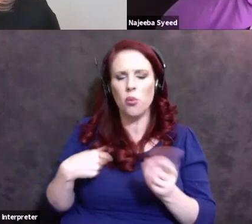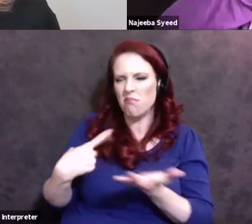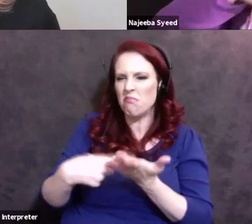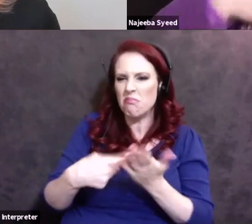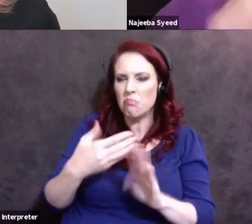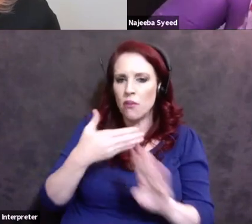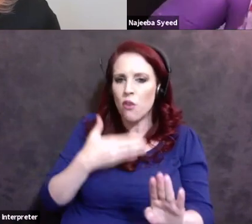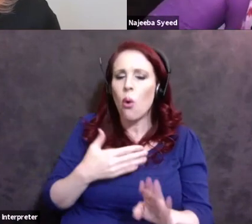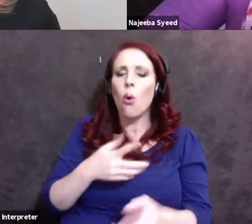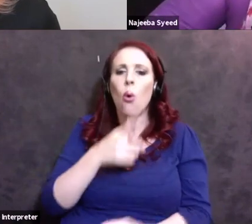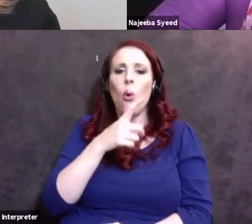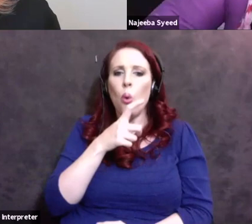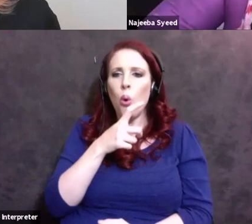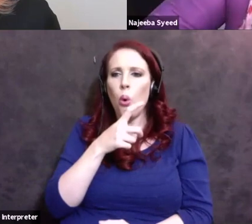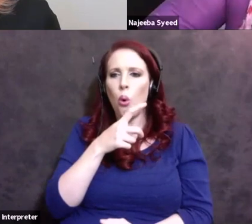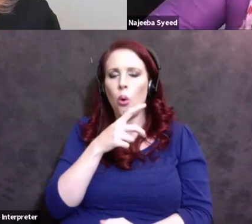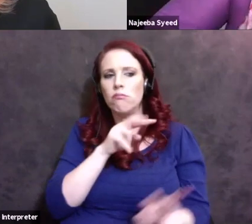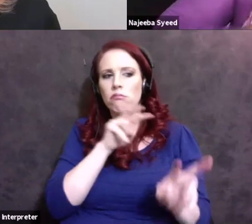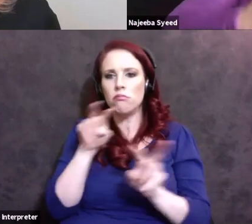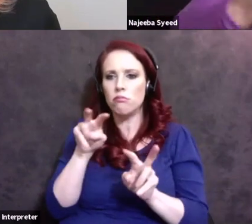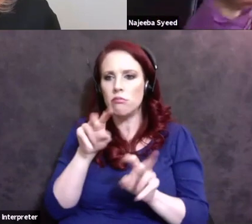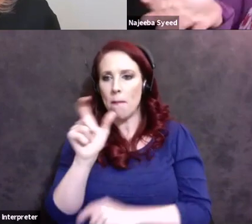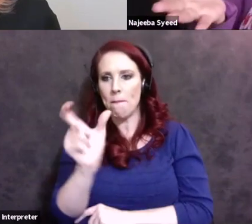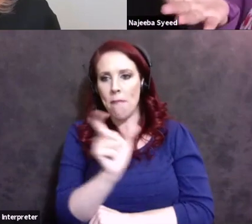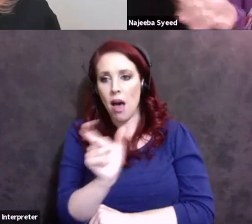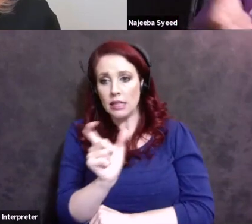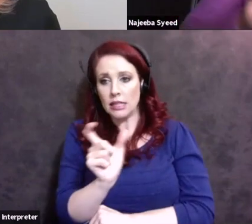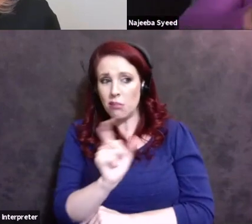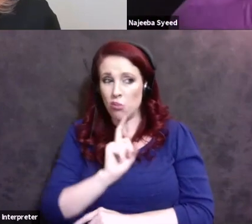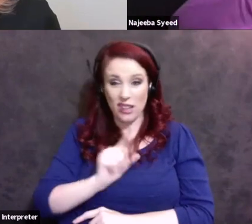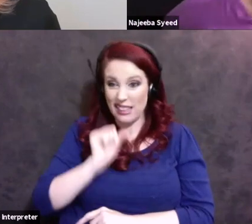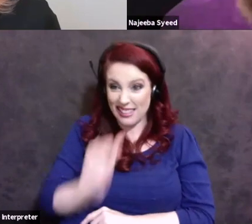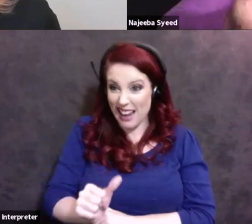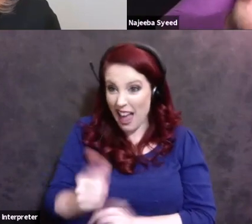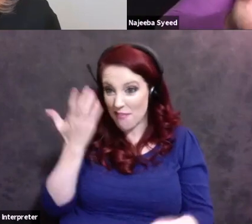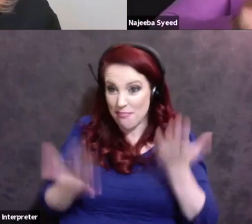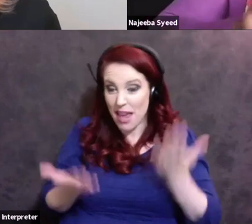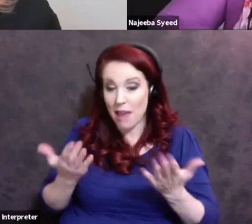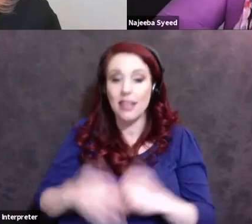who is perceived to be Muslim is not always correct and by that, I mean someone may not